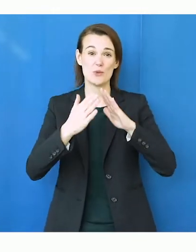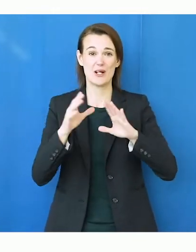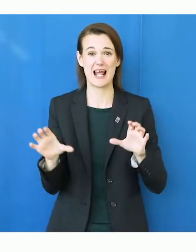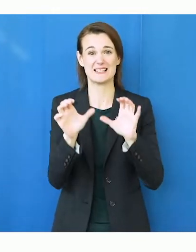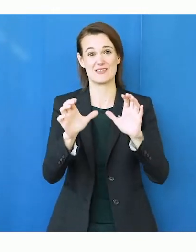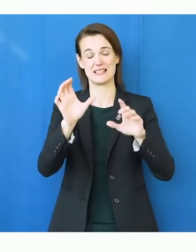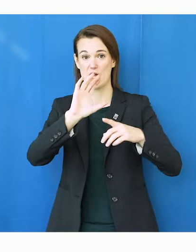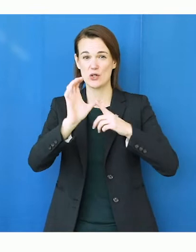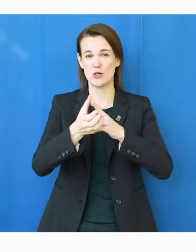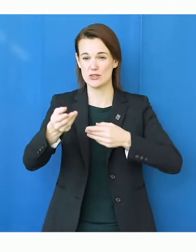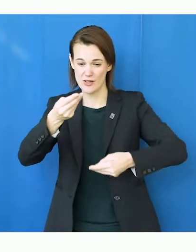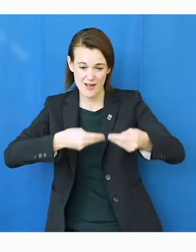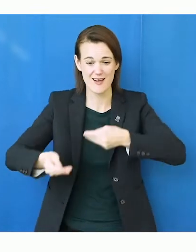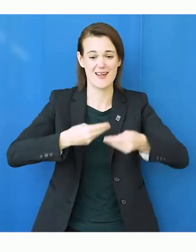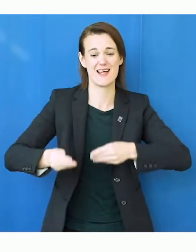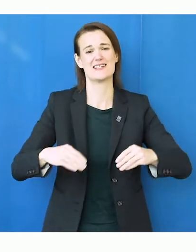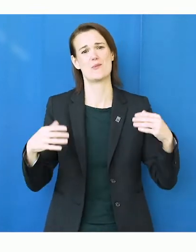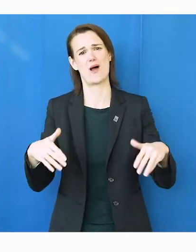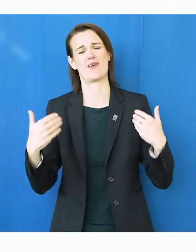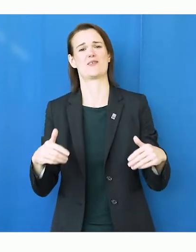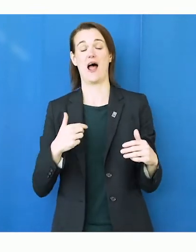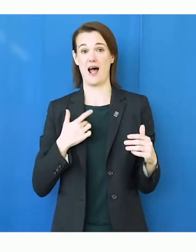We feel like we belonged here and could call Canada our home.